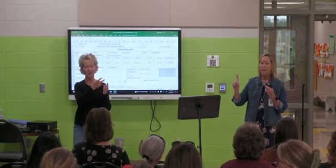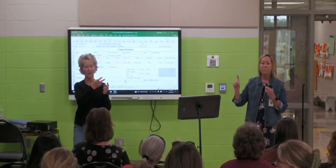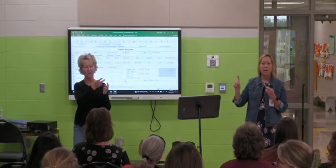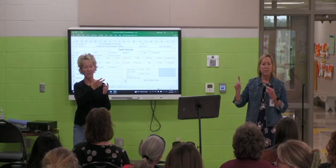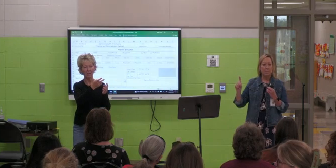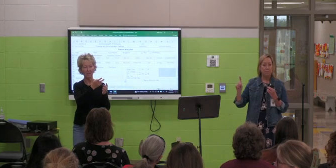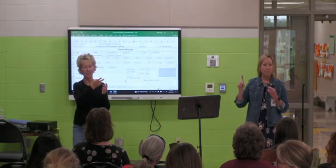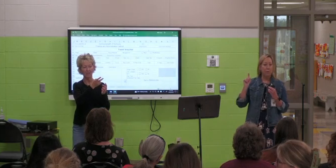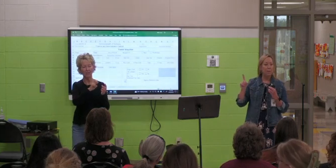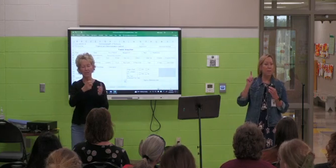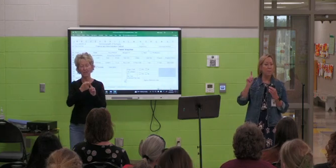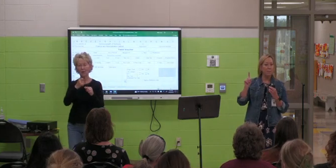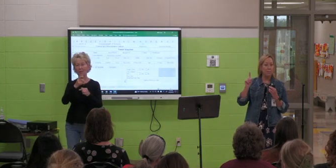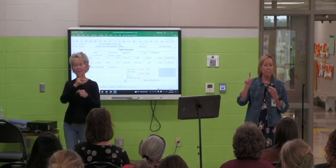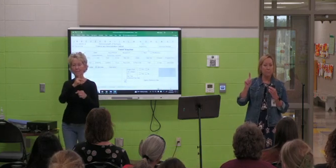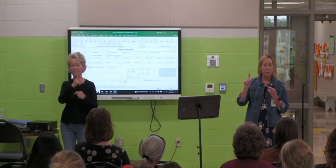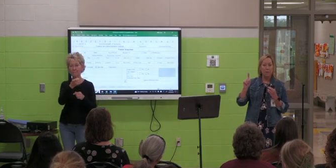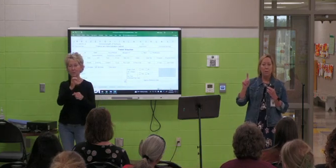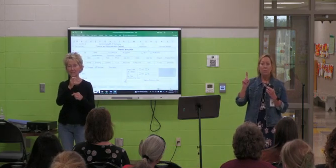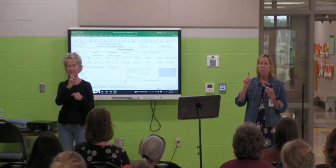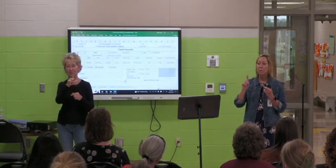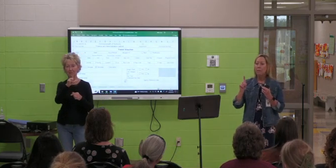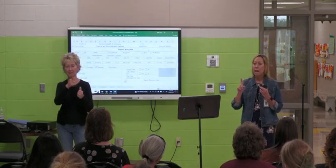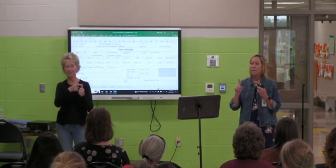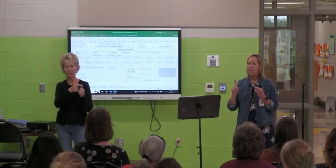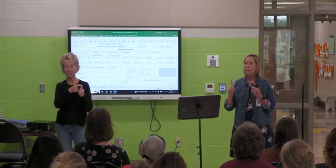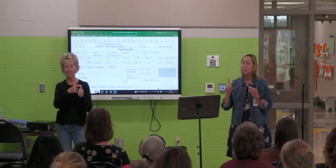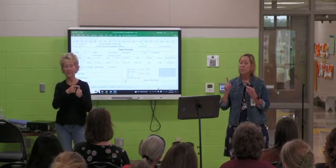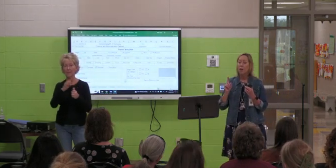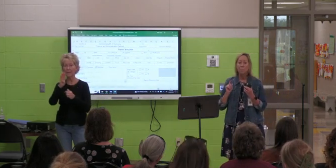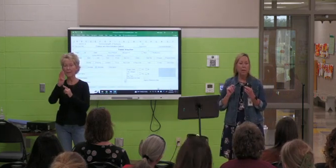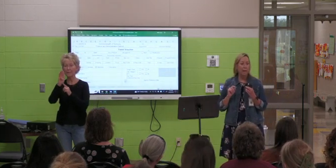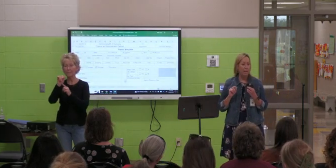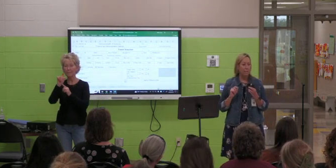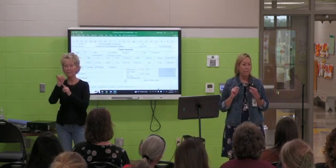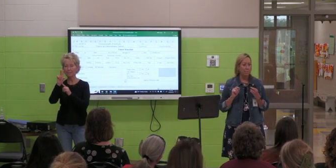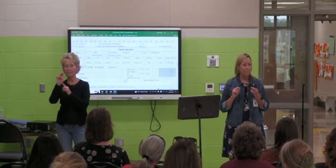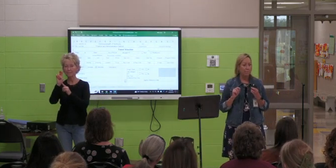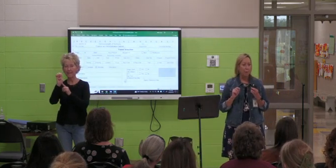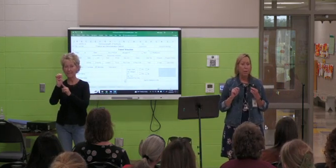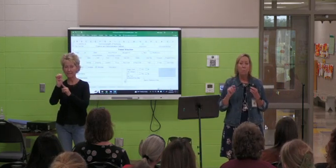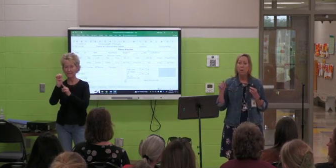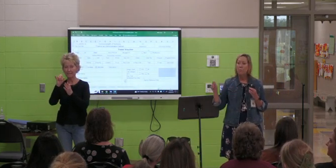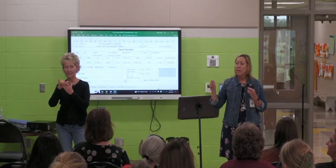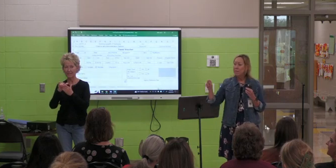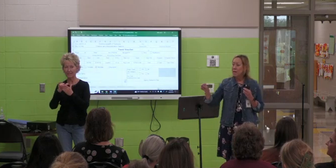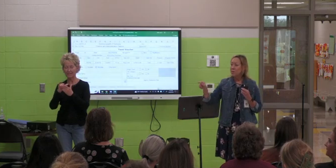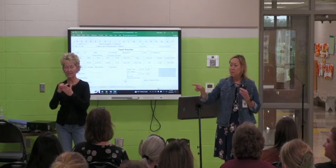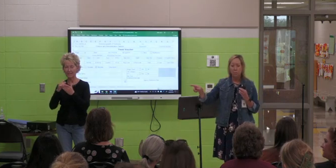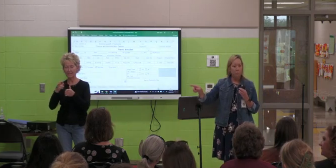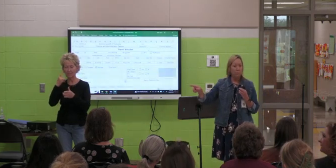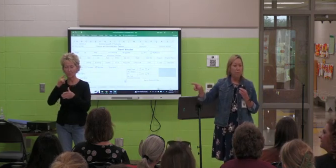out first Personnel first what your balance is is what you're operating what we then do when